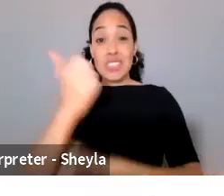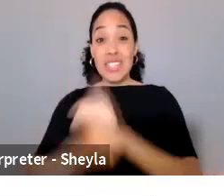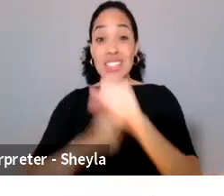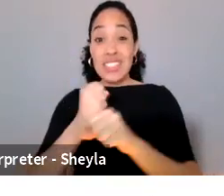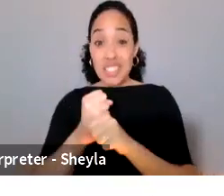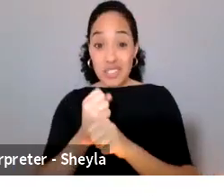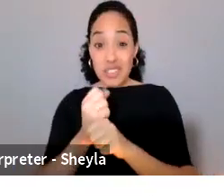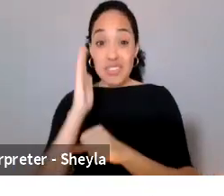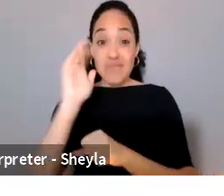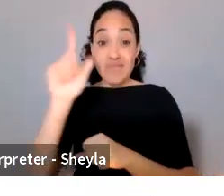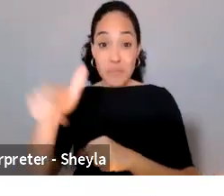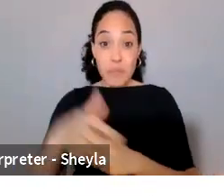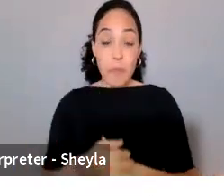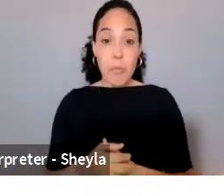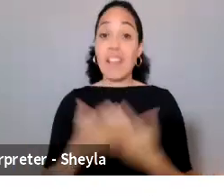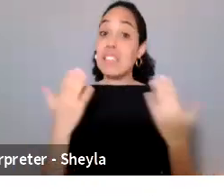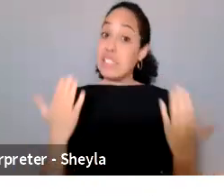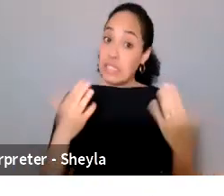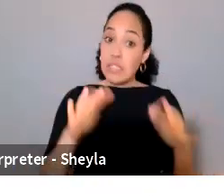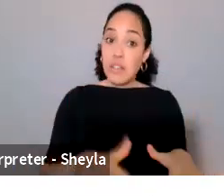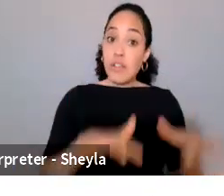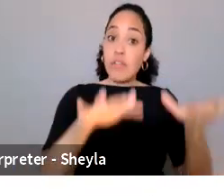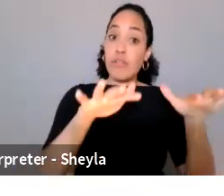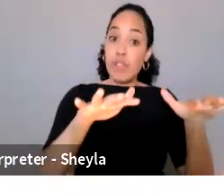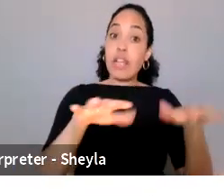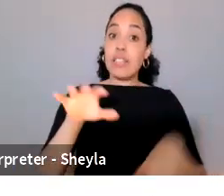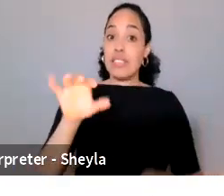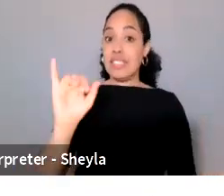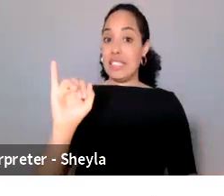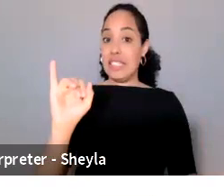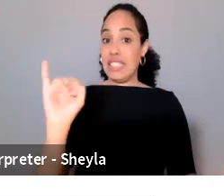may be something that you want to consider whether or not you're in a regulatory flood plain